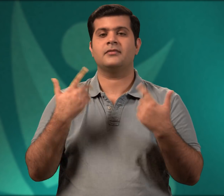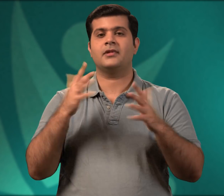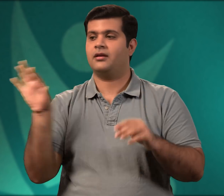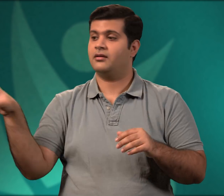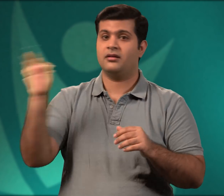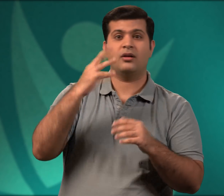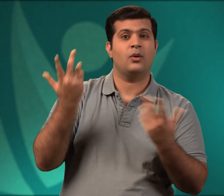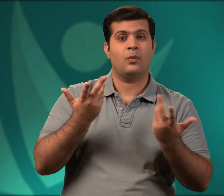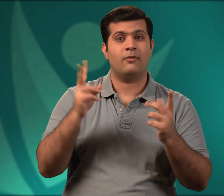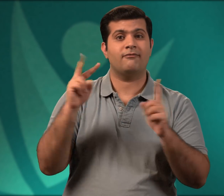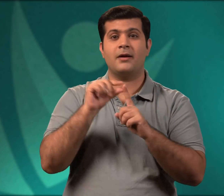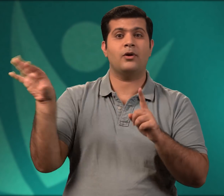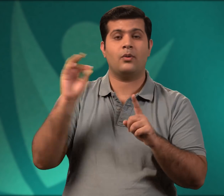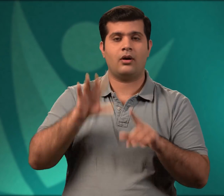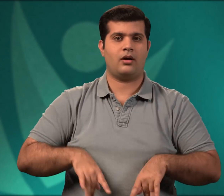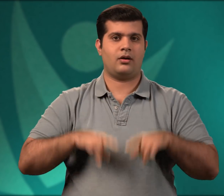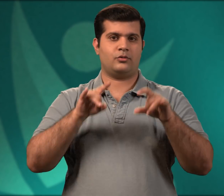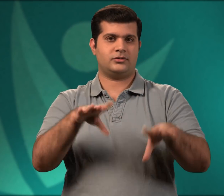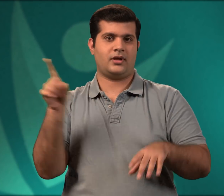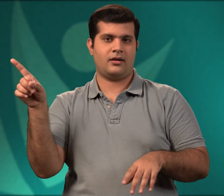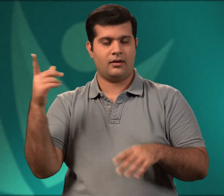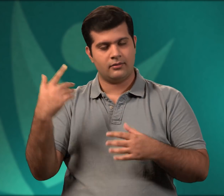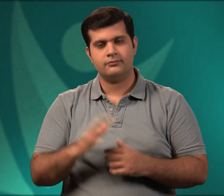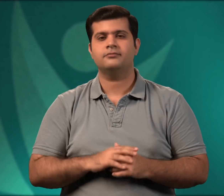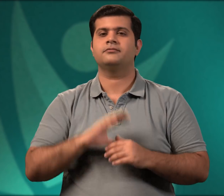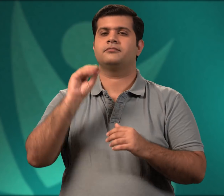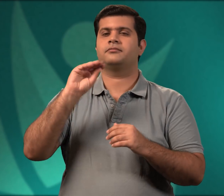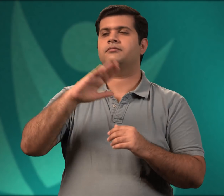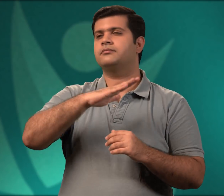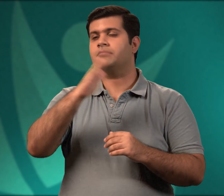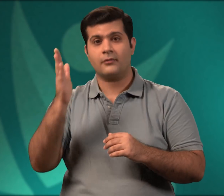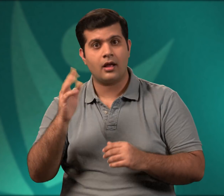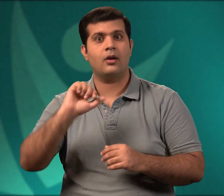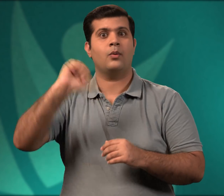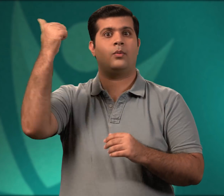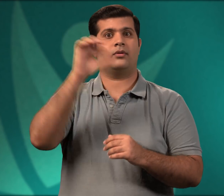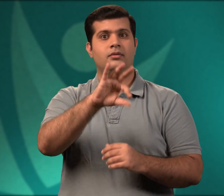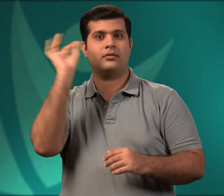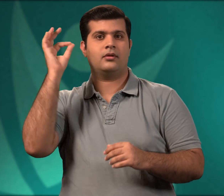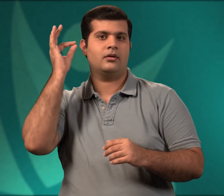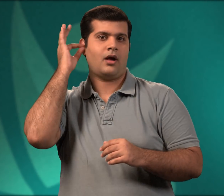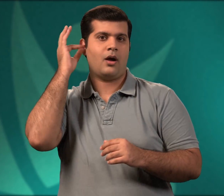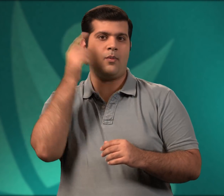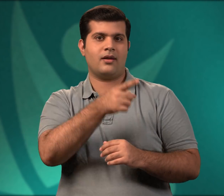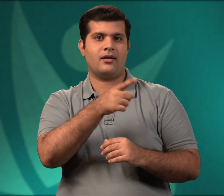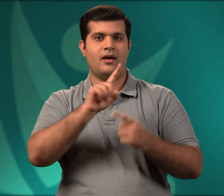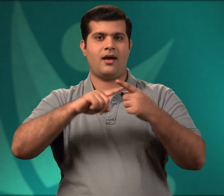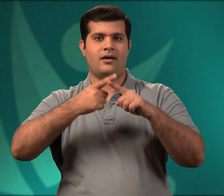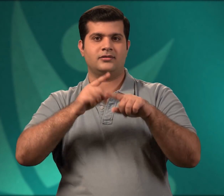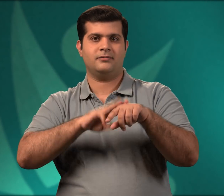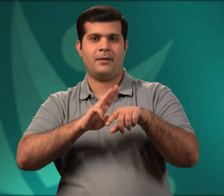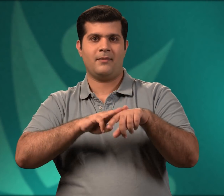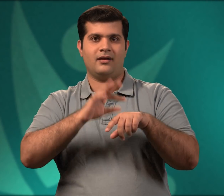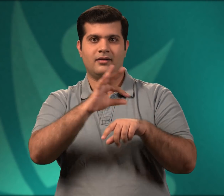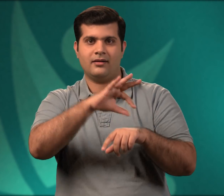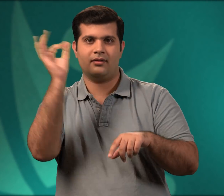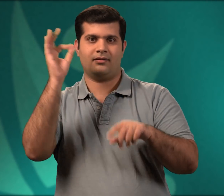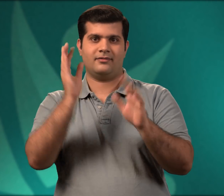A candidate from Australia was chosen as the Vice-President. However Rahul was then selected as the Executive Member